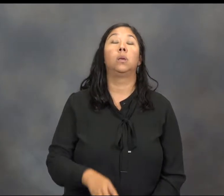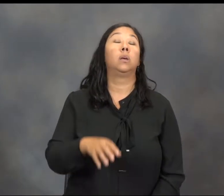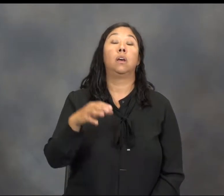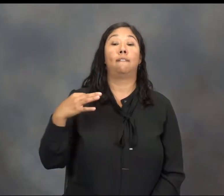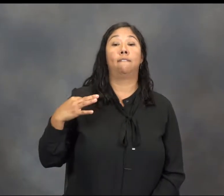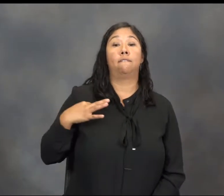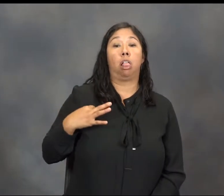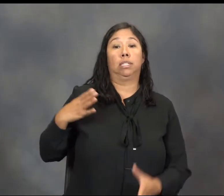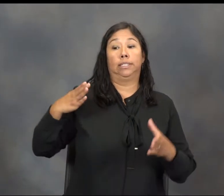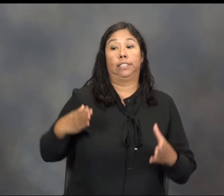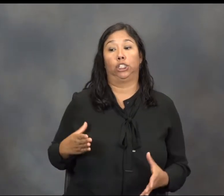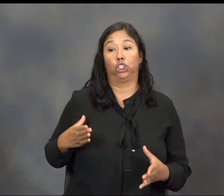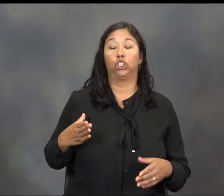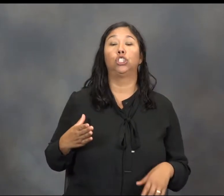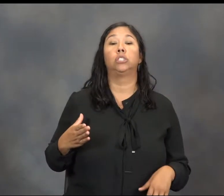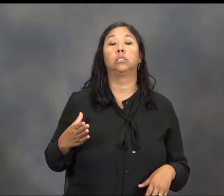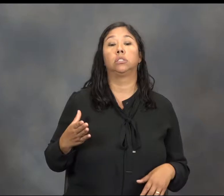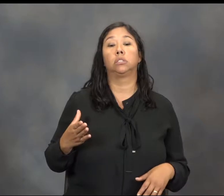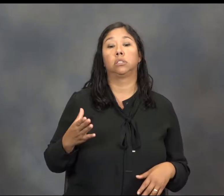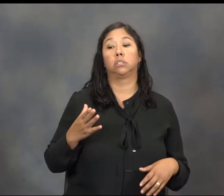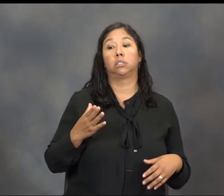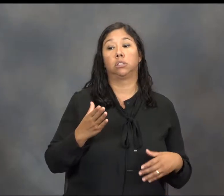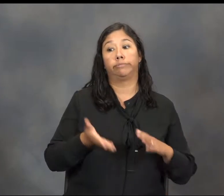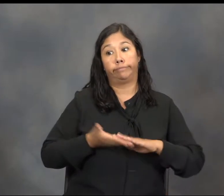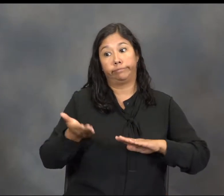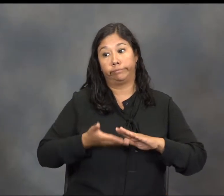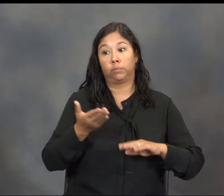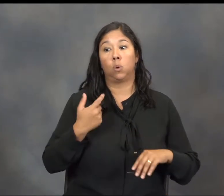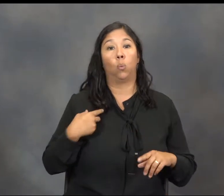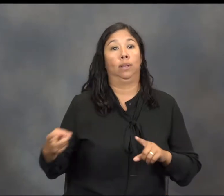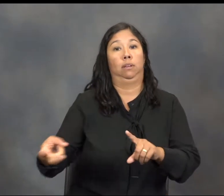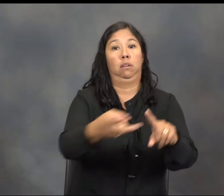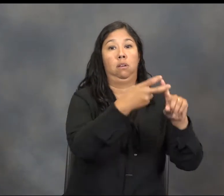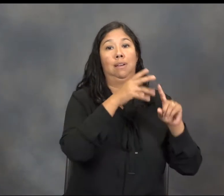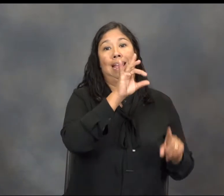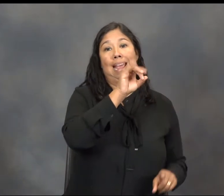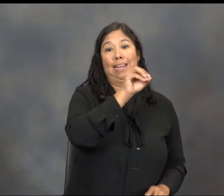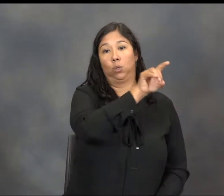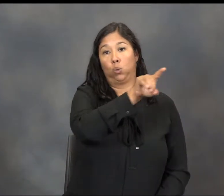We recruit 80 to 90 members of the community every tax season.